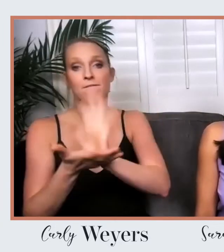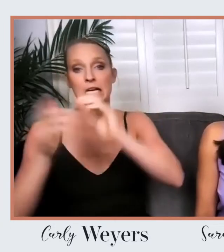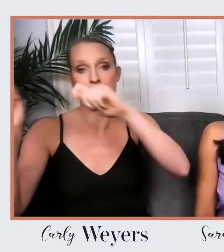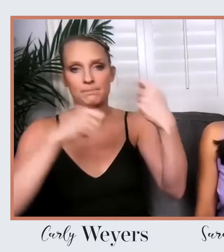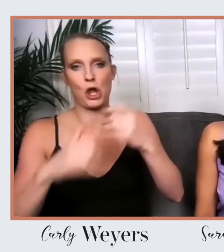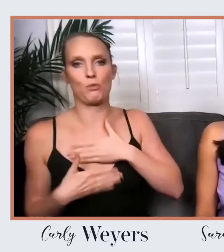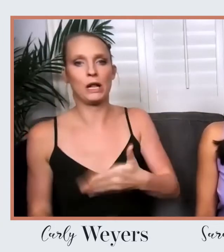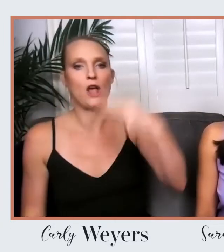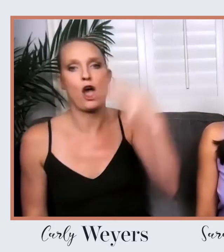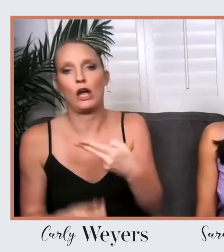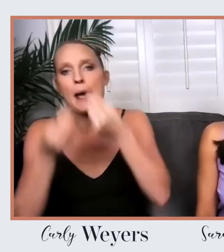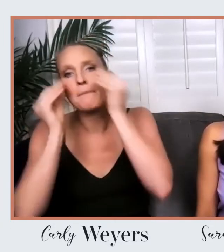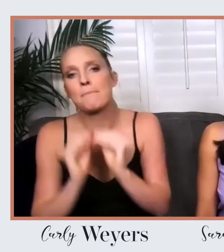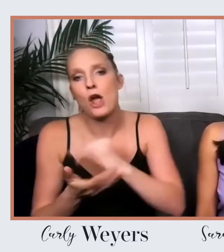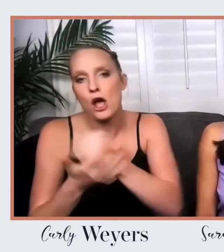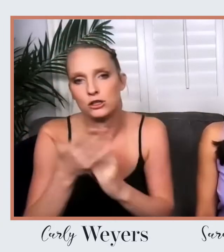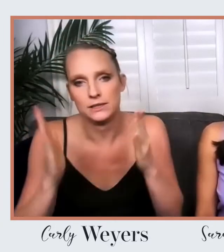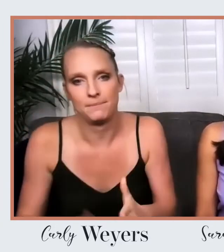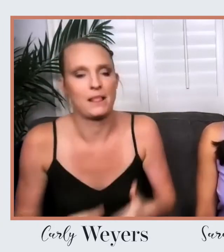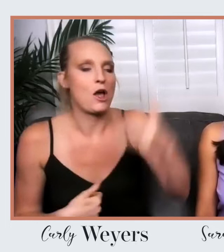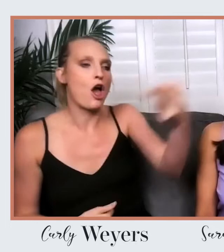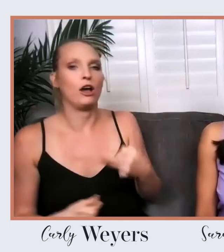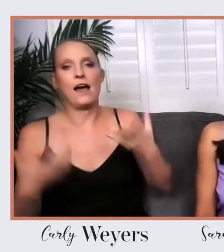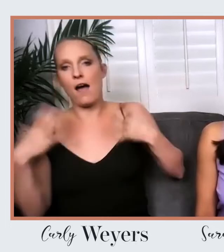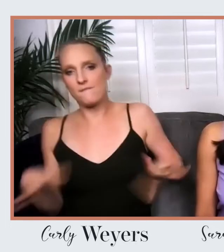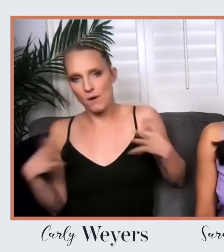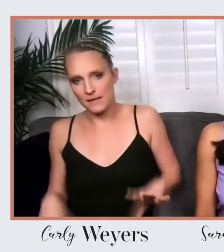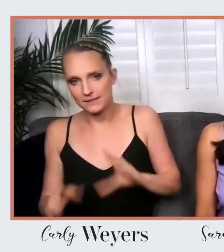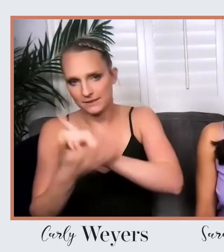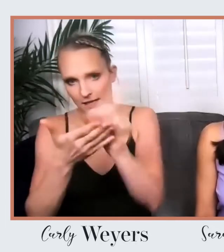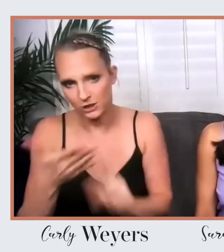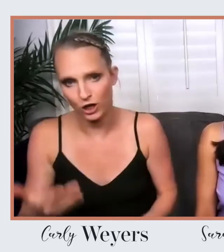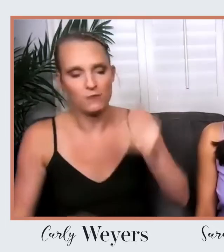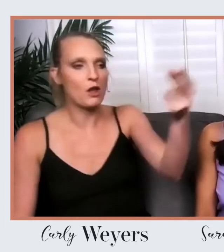filmmakers willing to hire a makeup artist, they're willing to hire a costume designer,